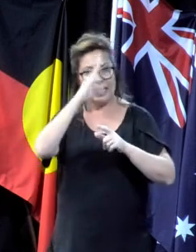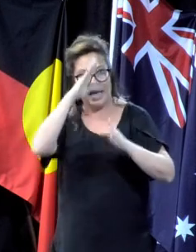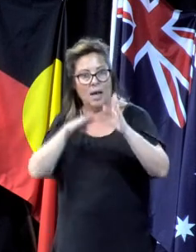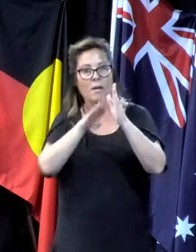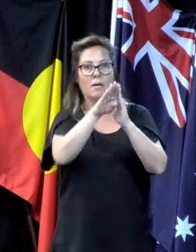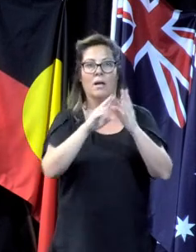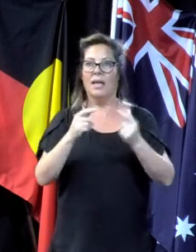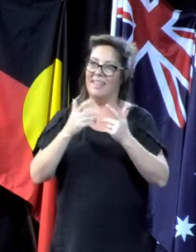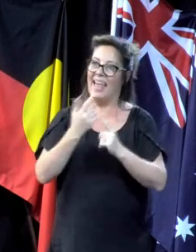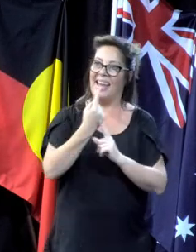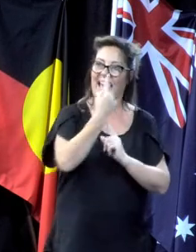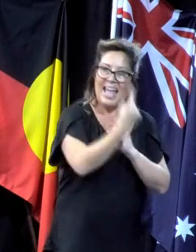We talk about every student.